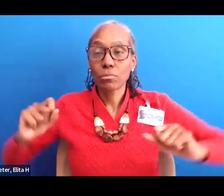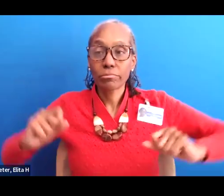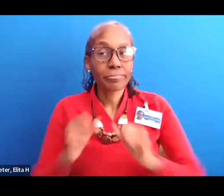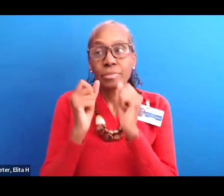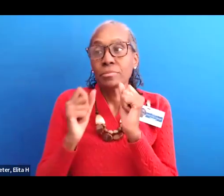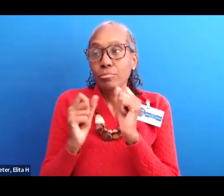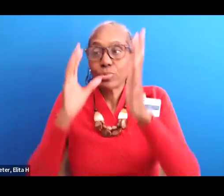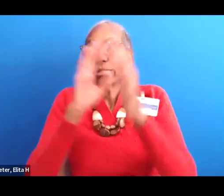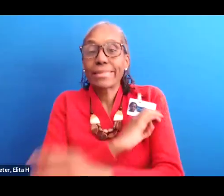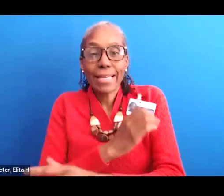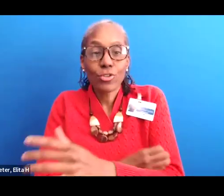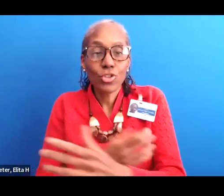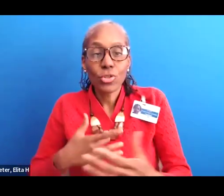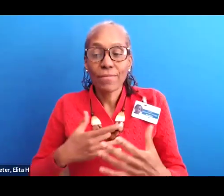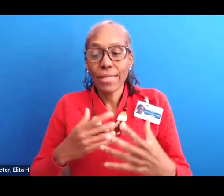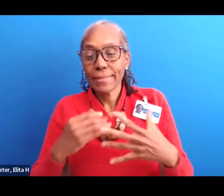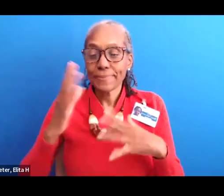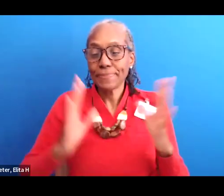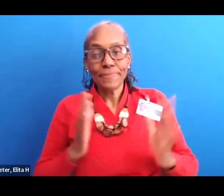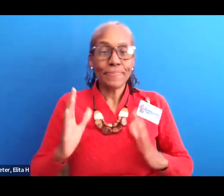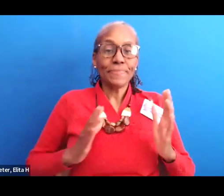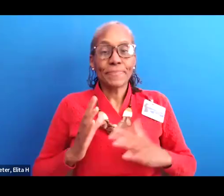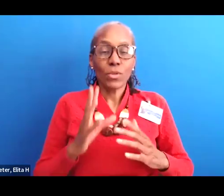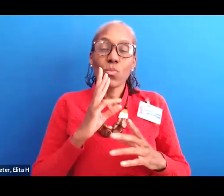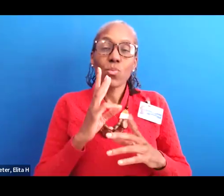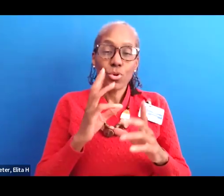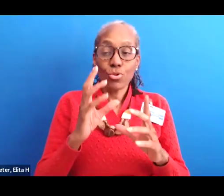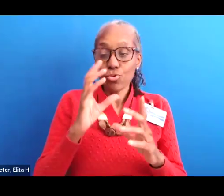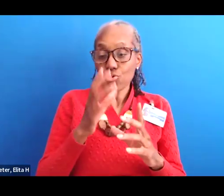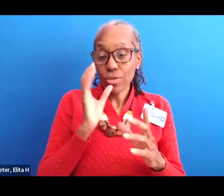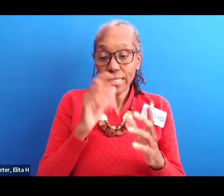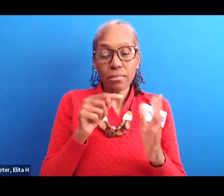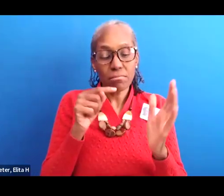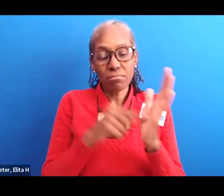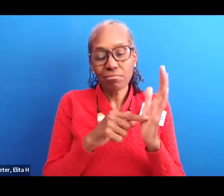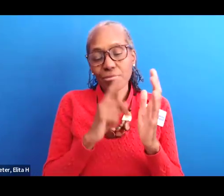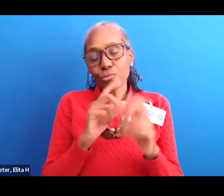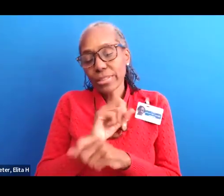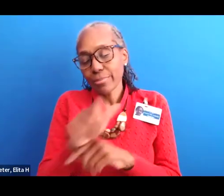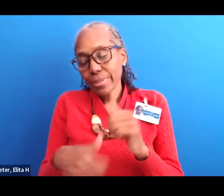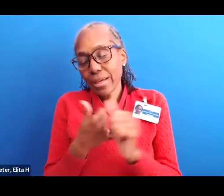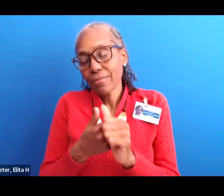you're getting, one of these fancy water drinks that will have sugar in it and the urine will roll right through.